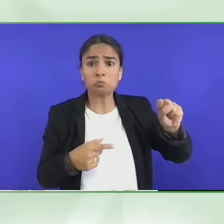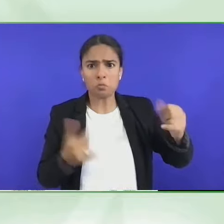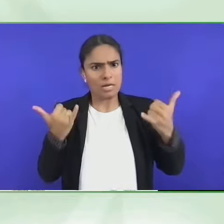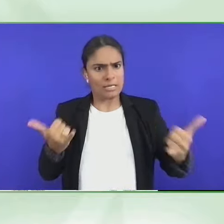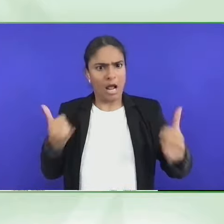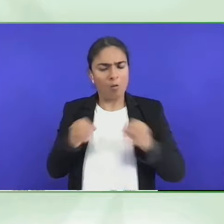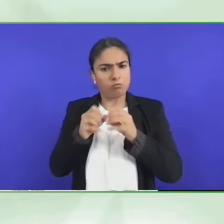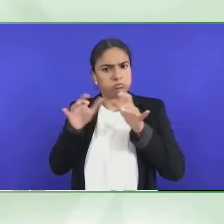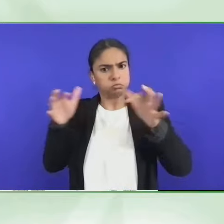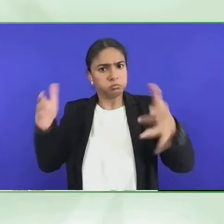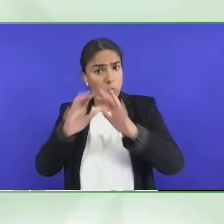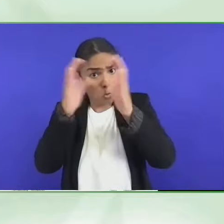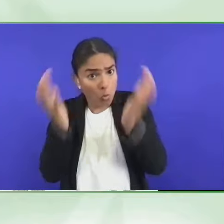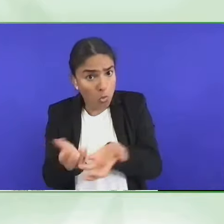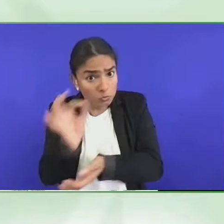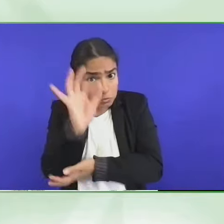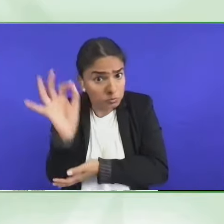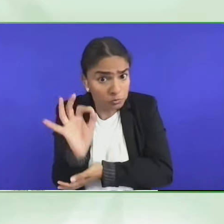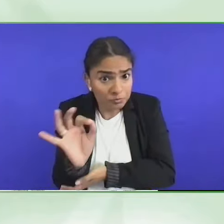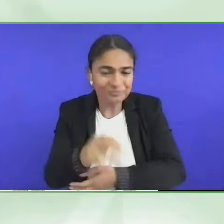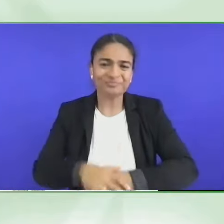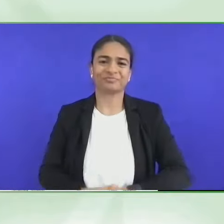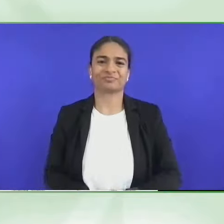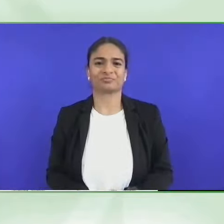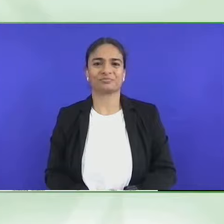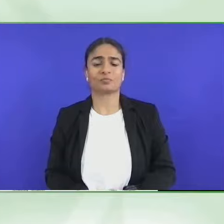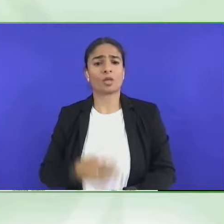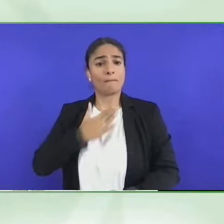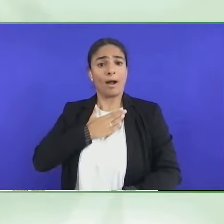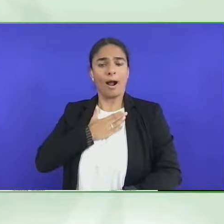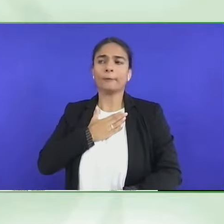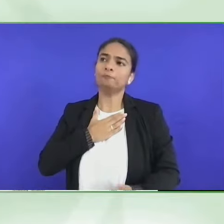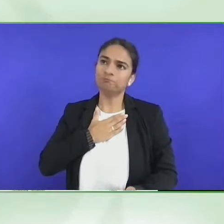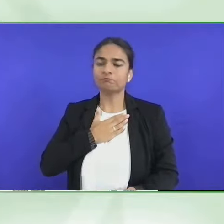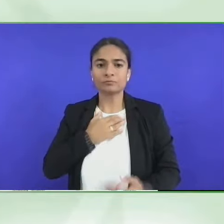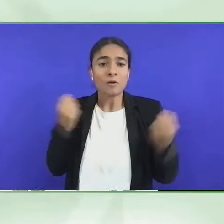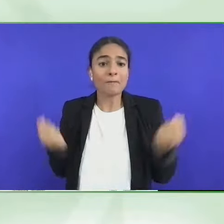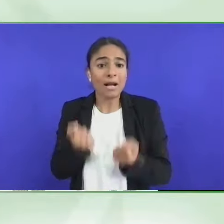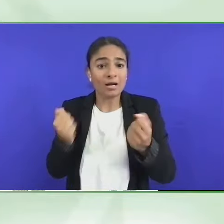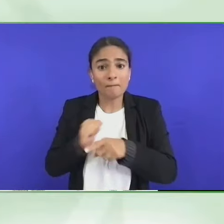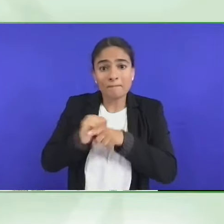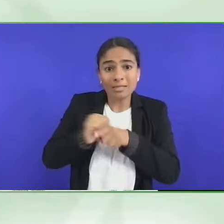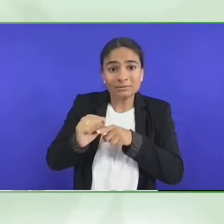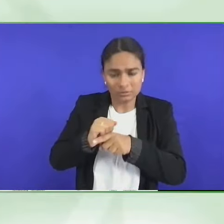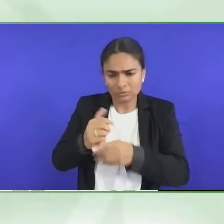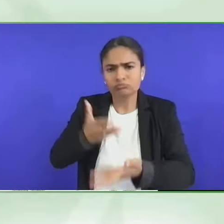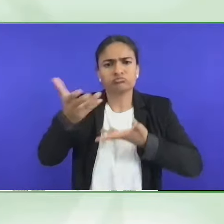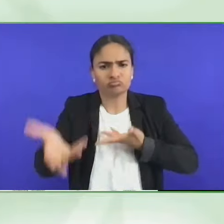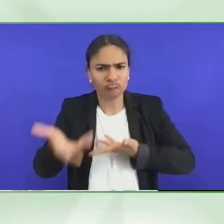I am blind. My retinas detached when I was five.